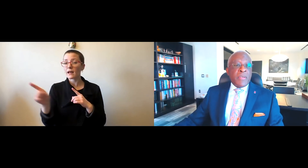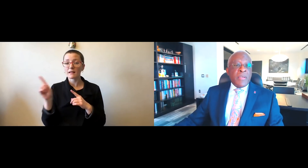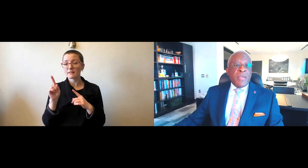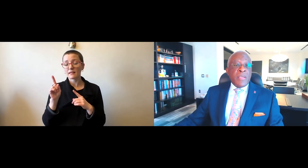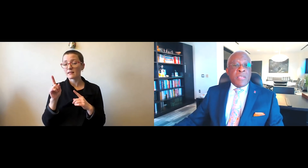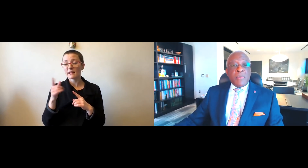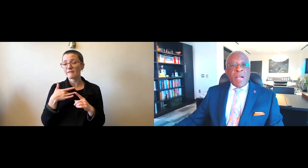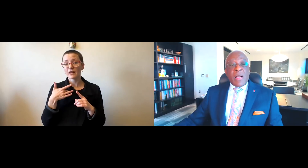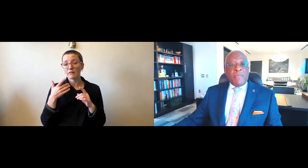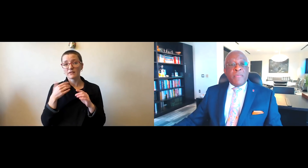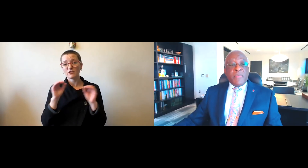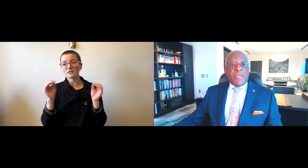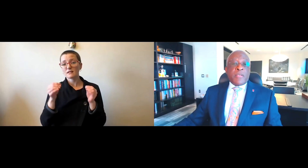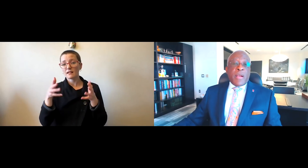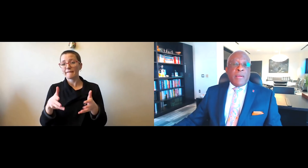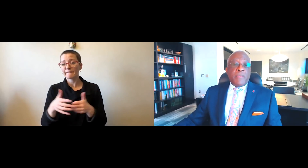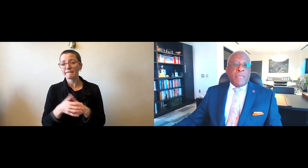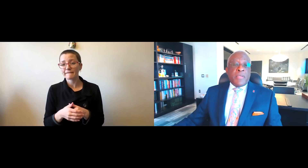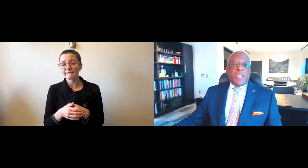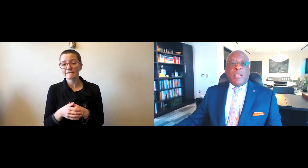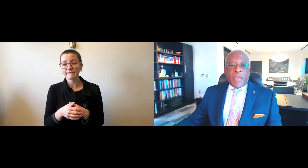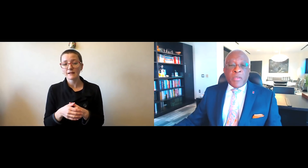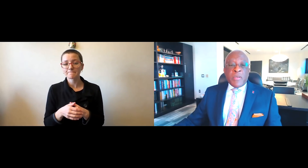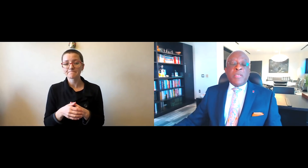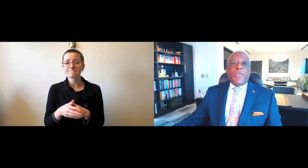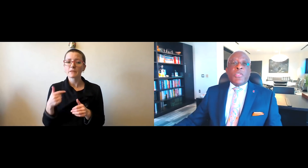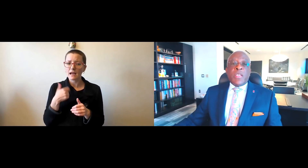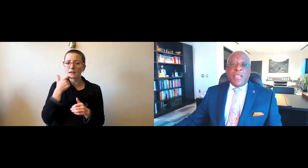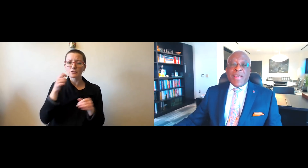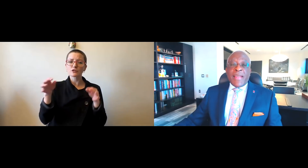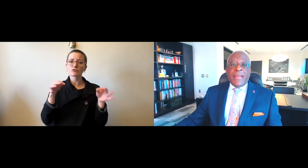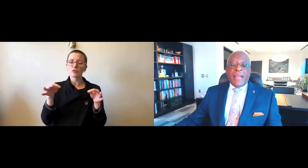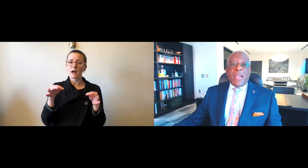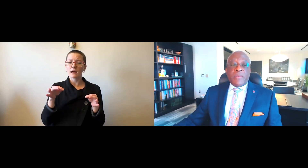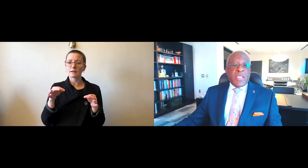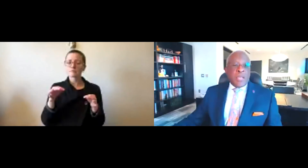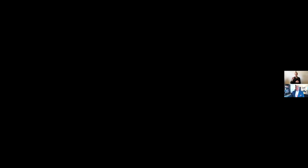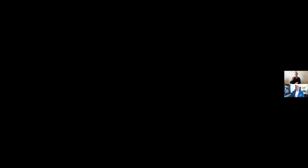So I've described the state of our university today as resilient.